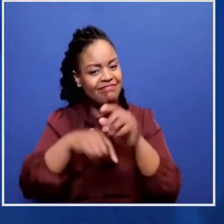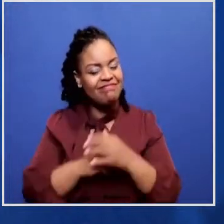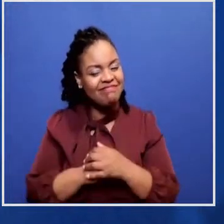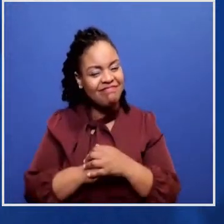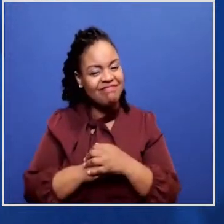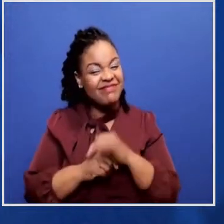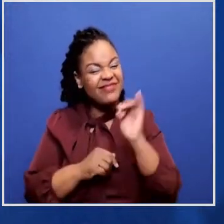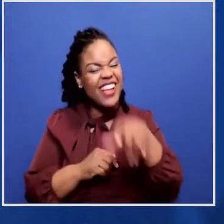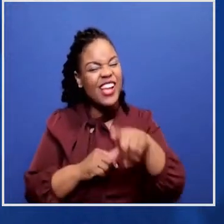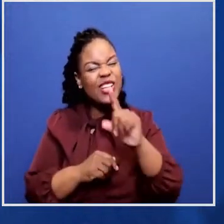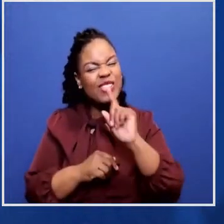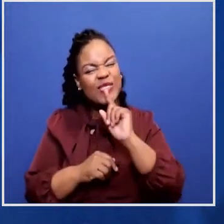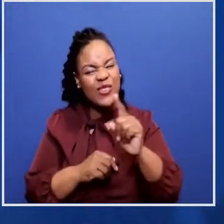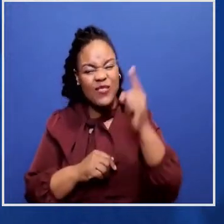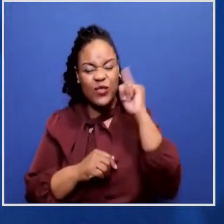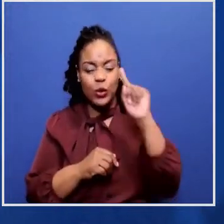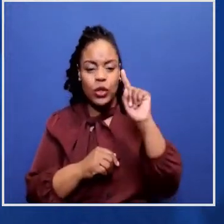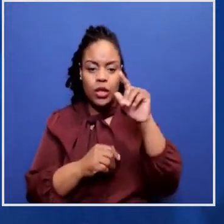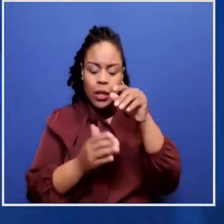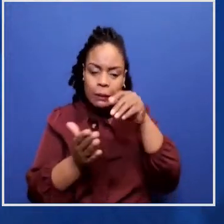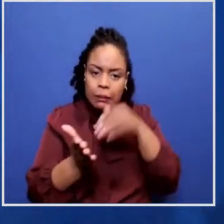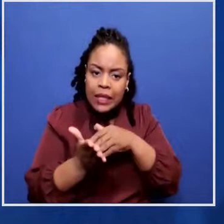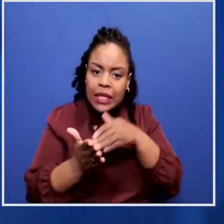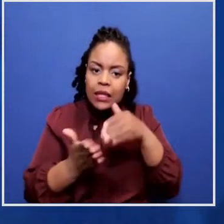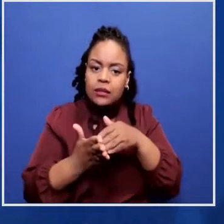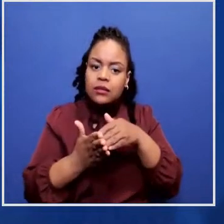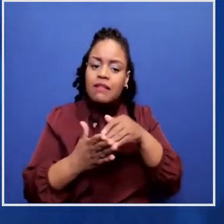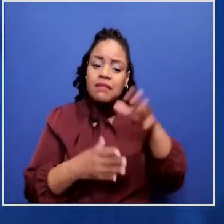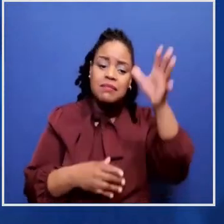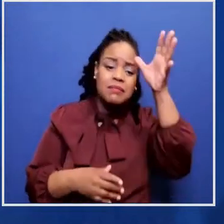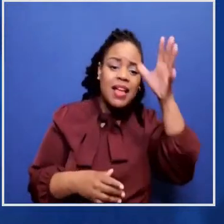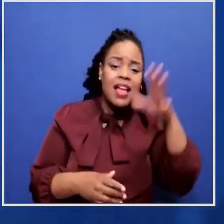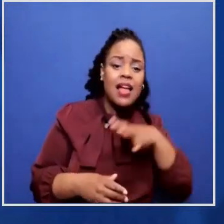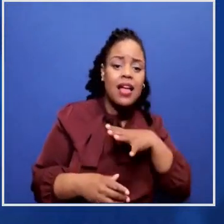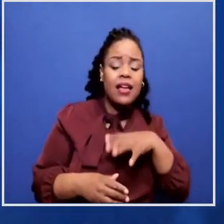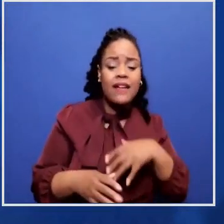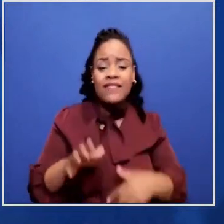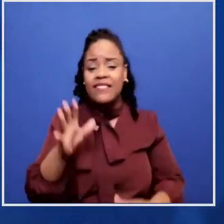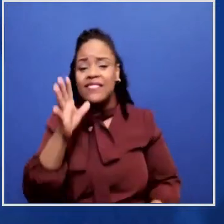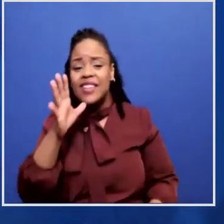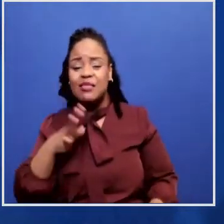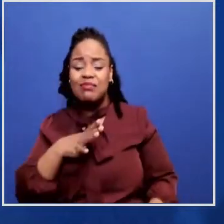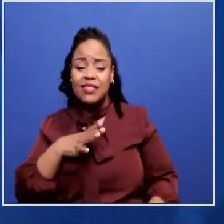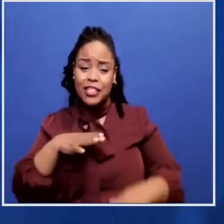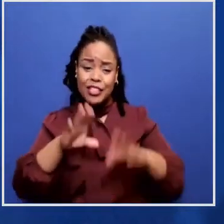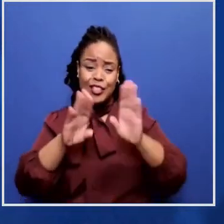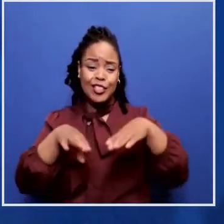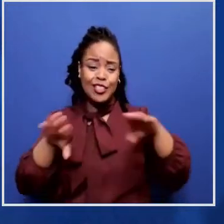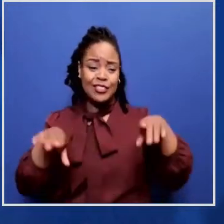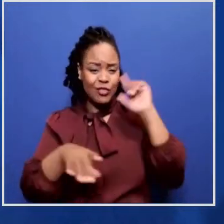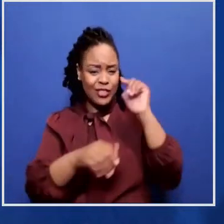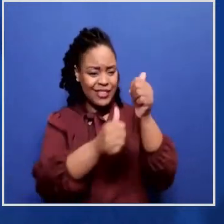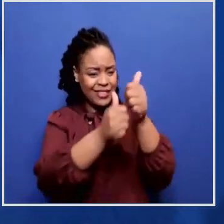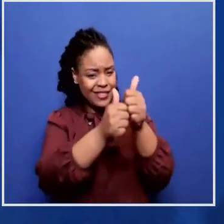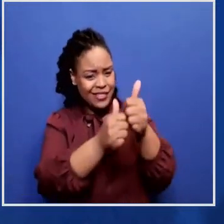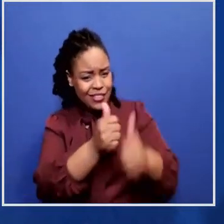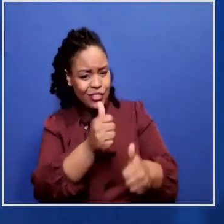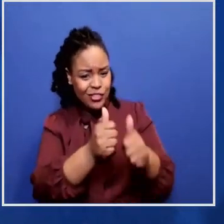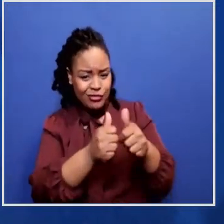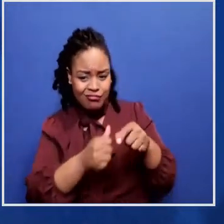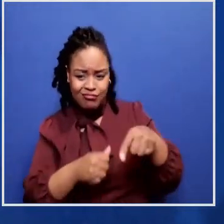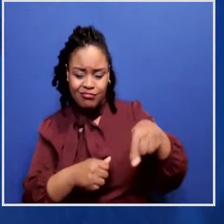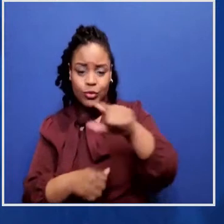THAT IS TRUE FOR THE MILLIONS